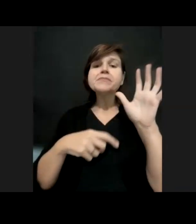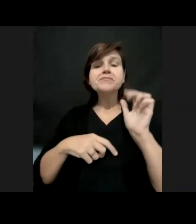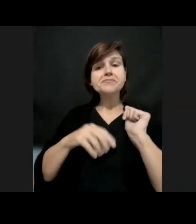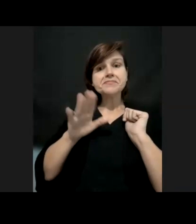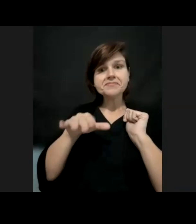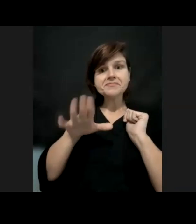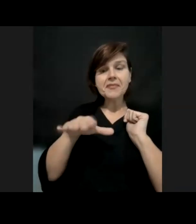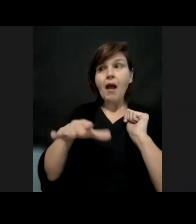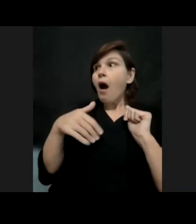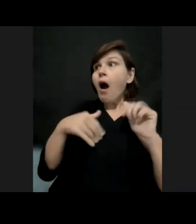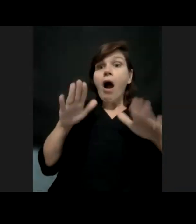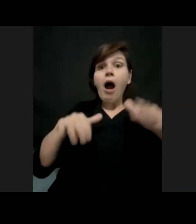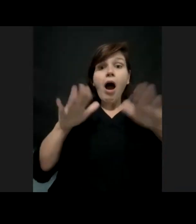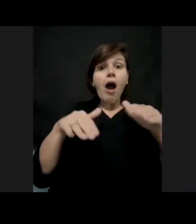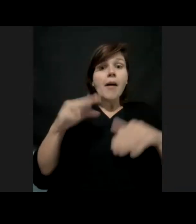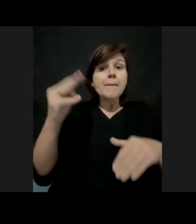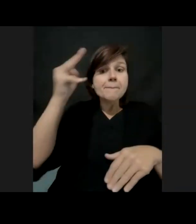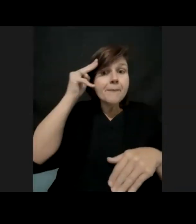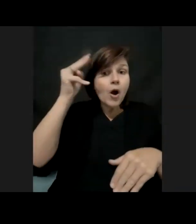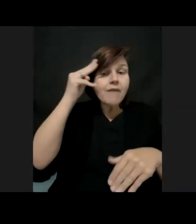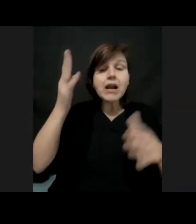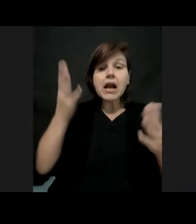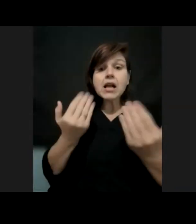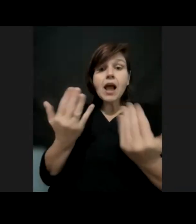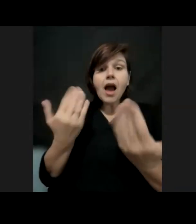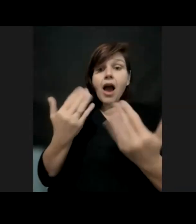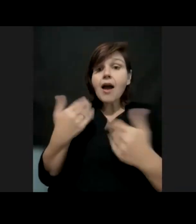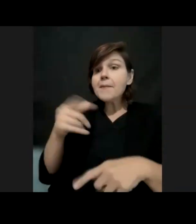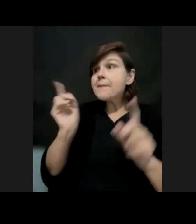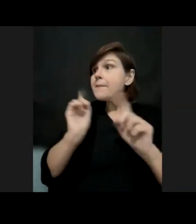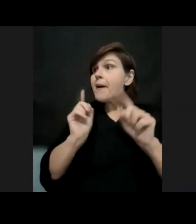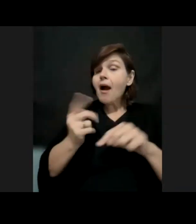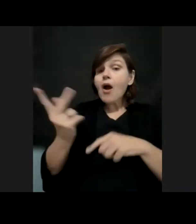“Quickly, quickly, Callie and Fabby, let's go and help